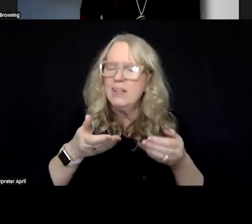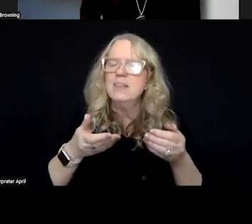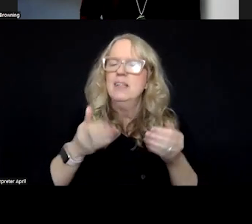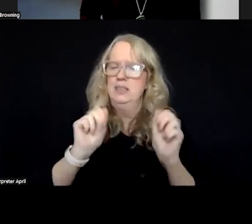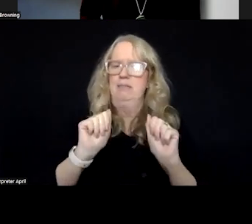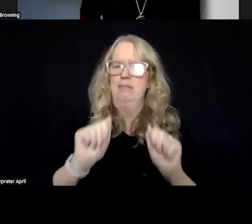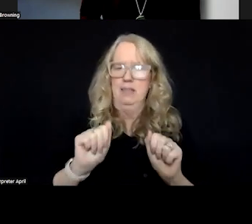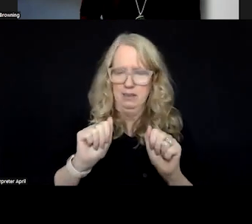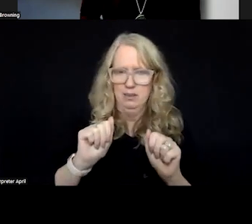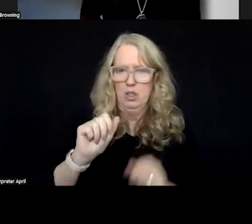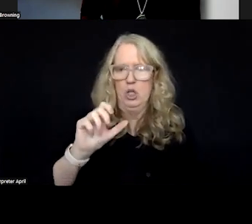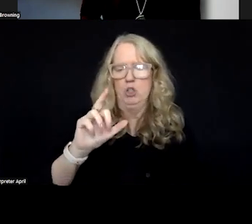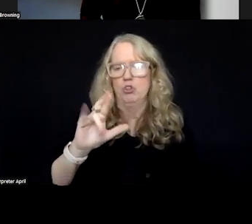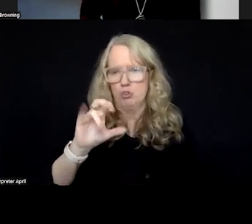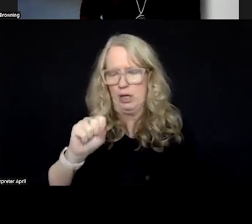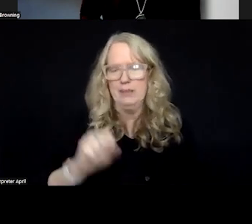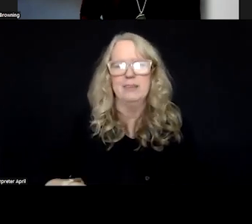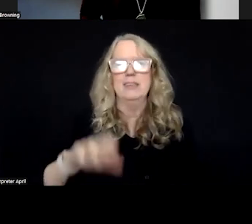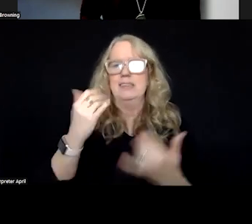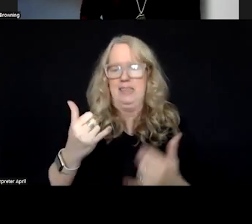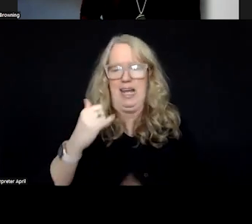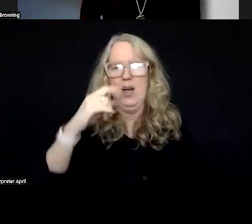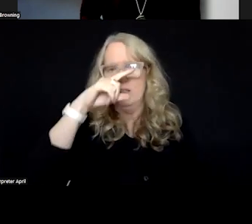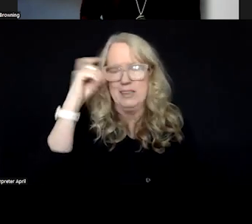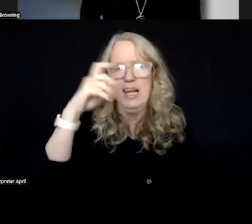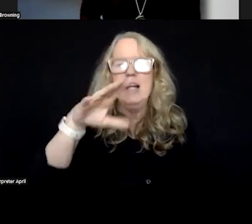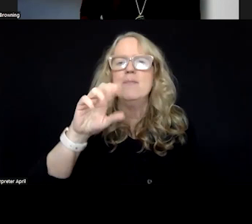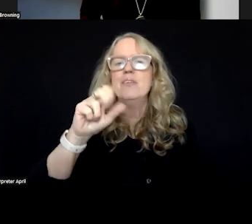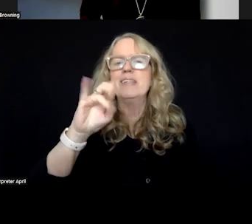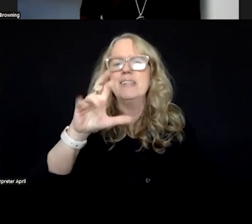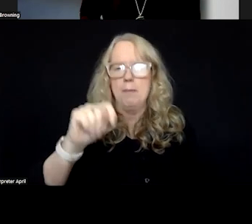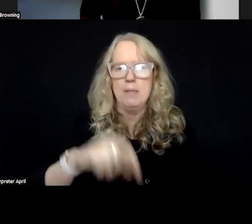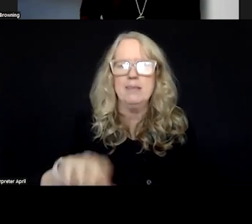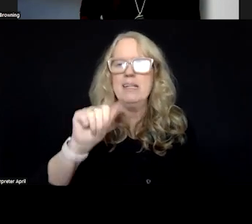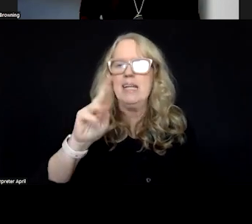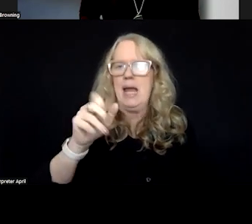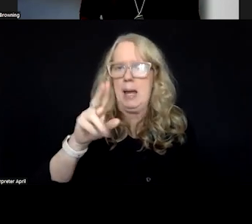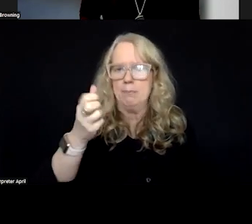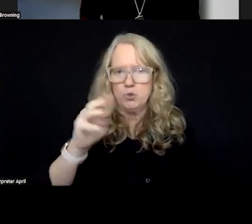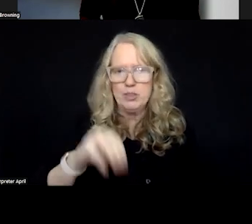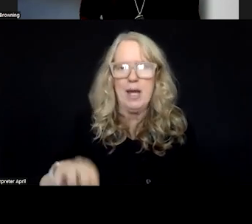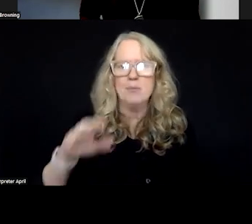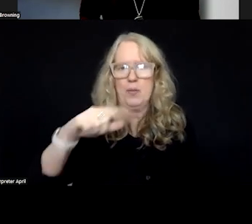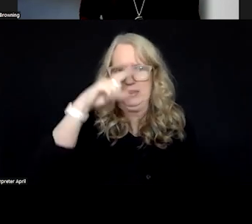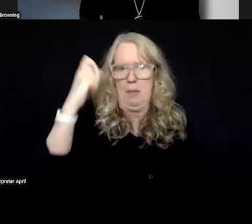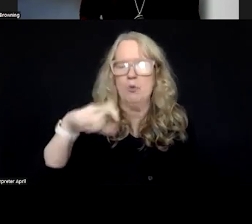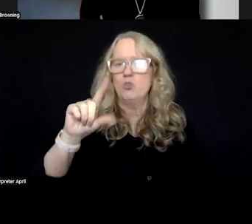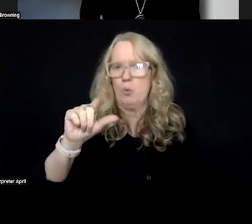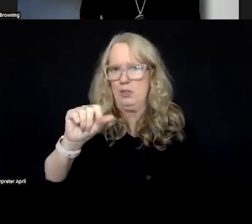CRISIS JAM GLOBAL SUMMIT IN AMSTERDAM IN JUNE. THERE IS THE